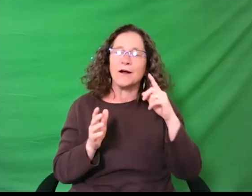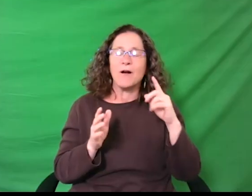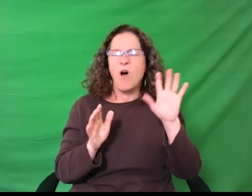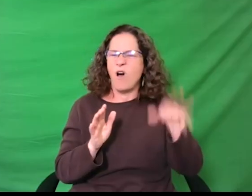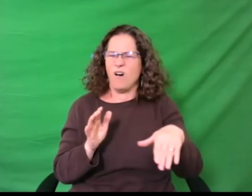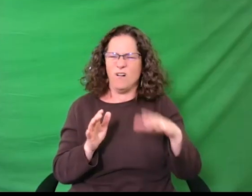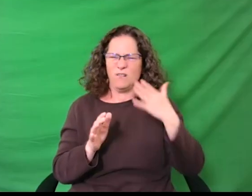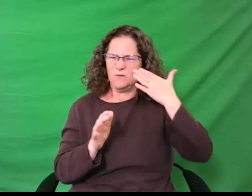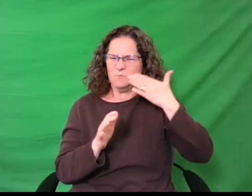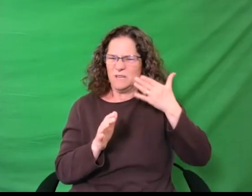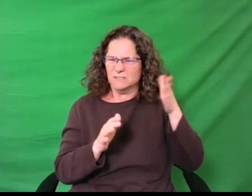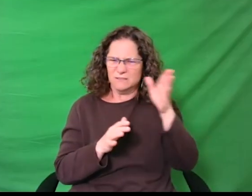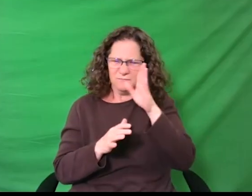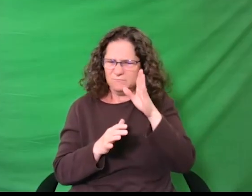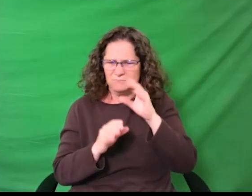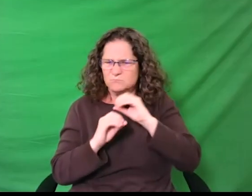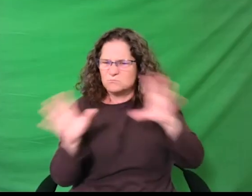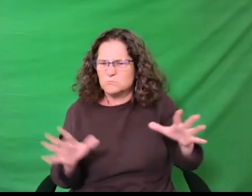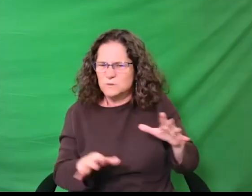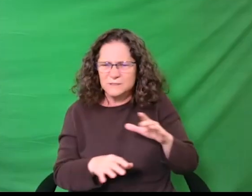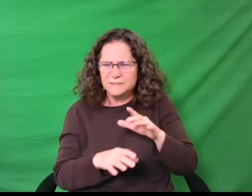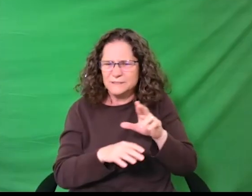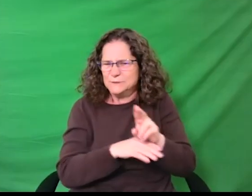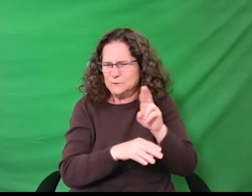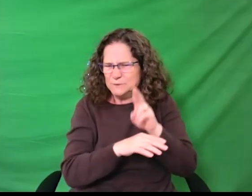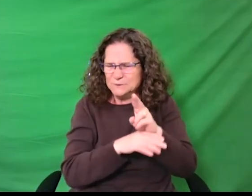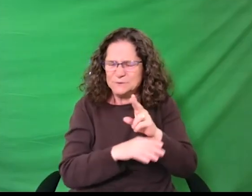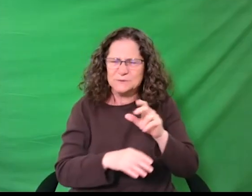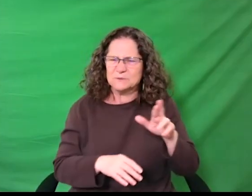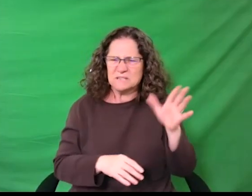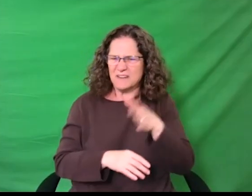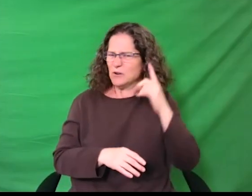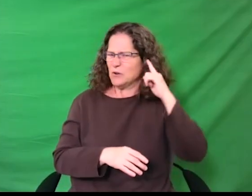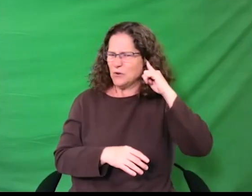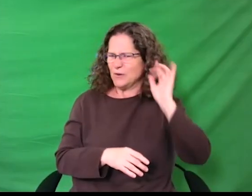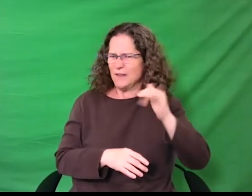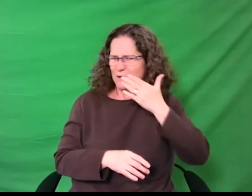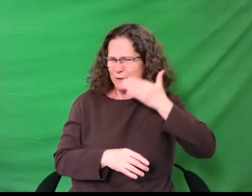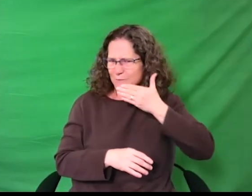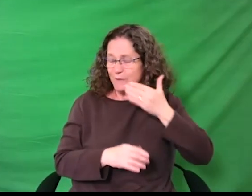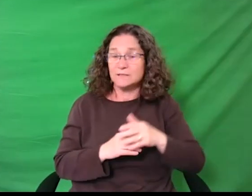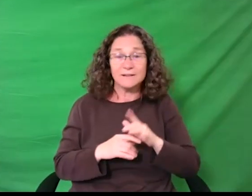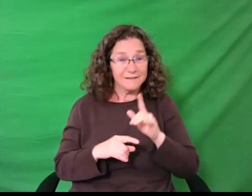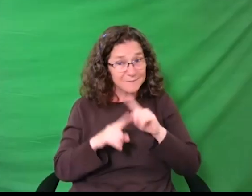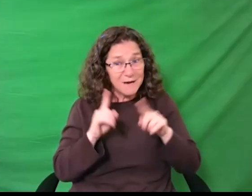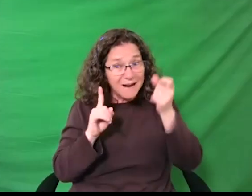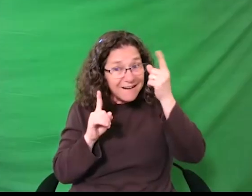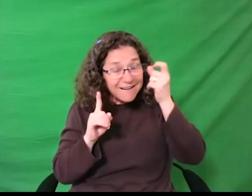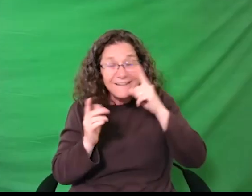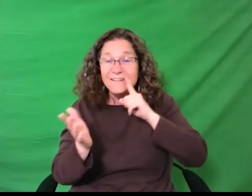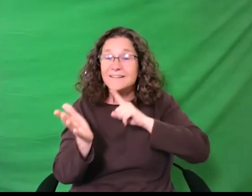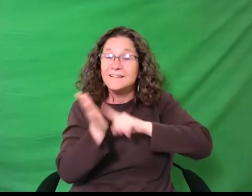But in a national survey, it was about 50-50 for cued speech and American Sign Language.